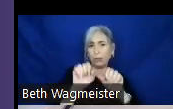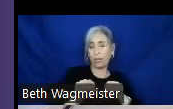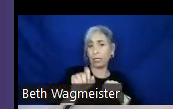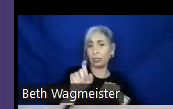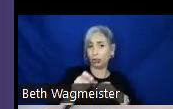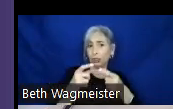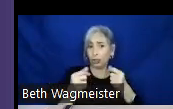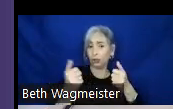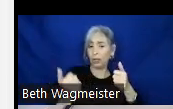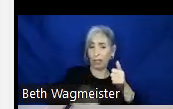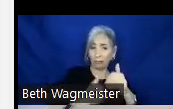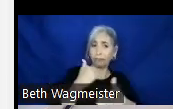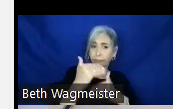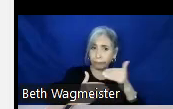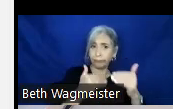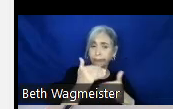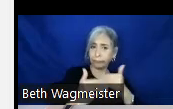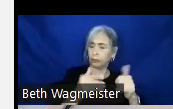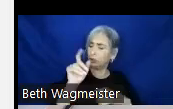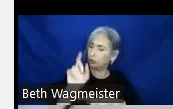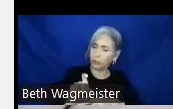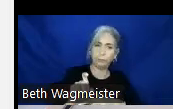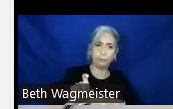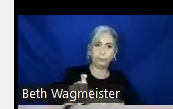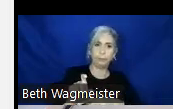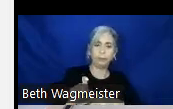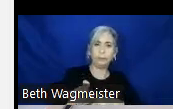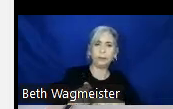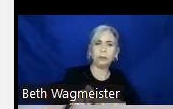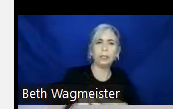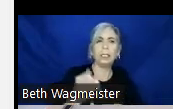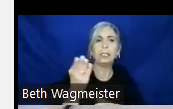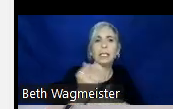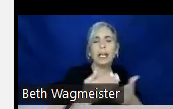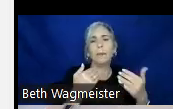in every single step of your process. So some organizations have like very linear process,